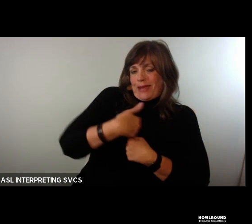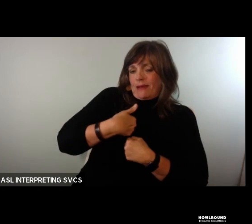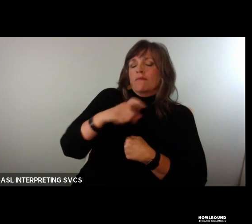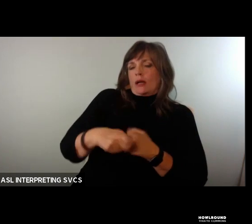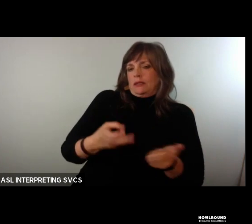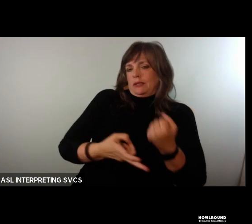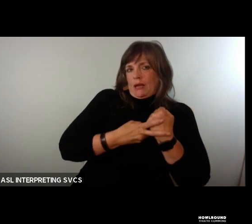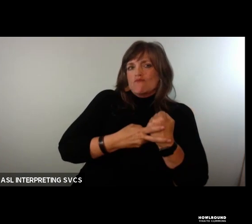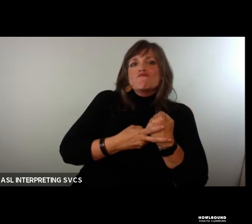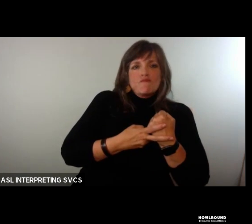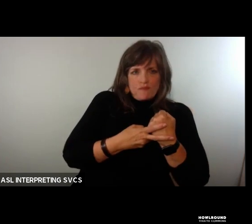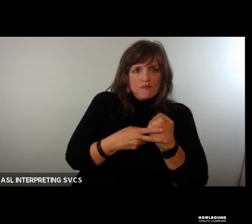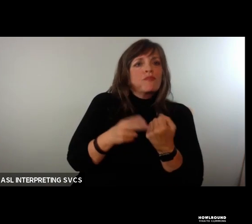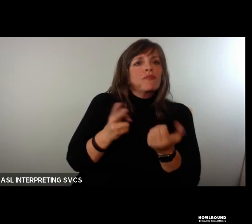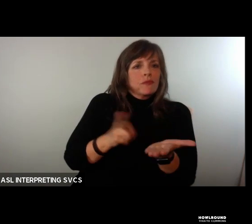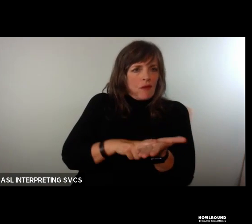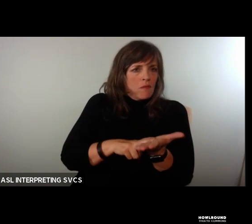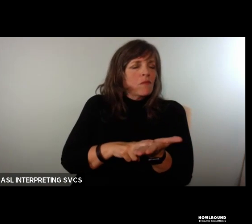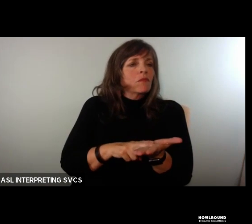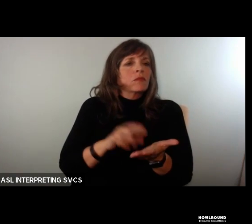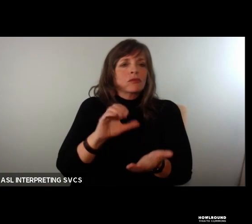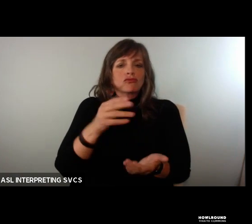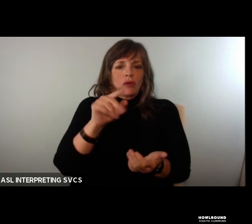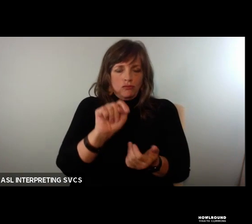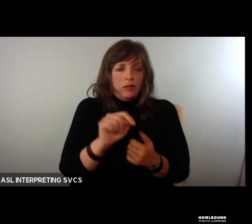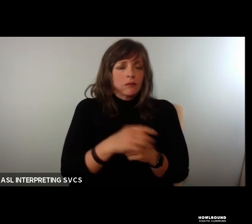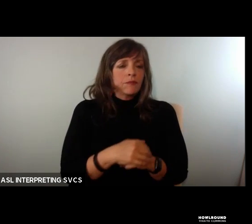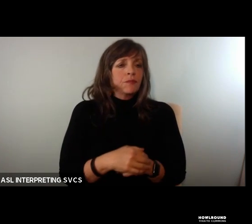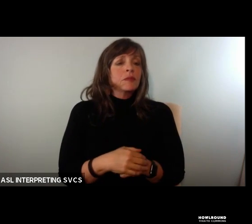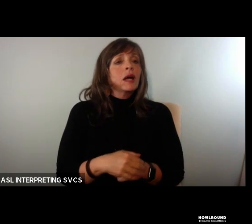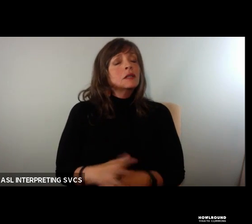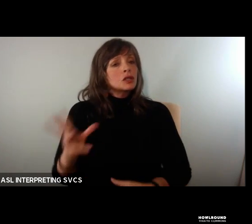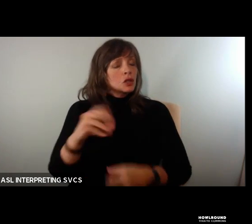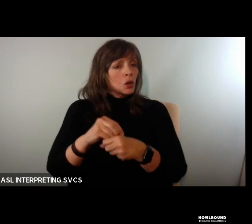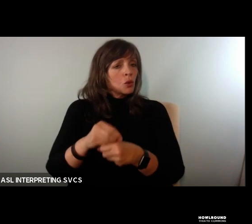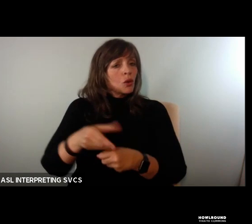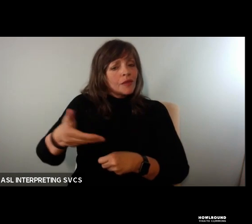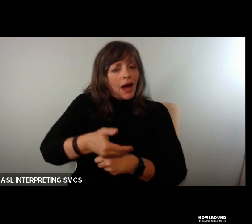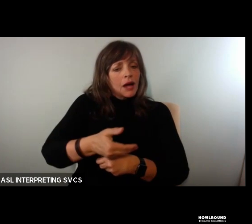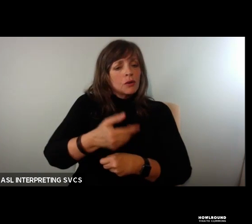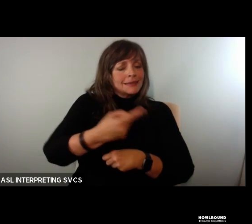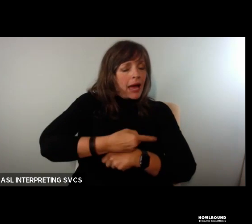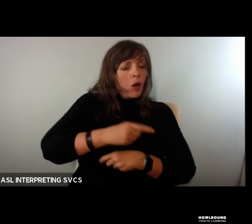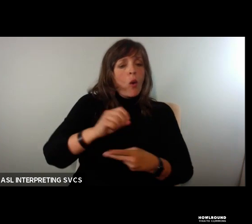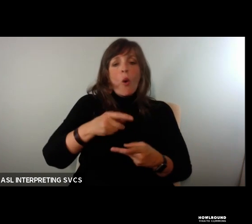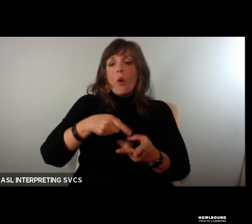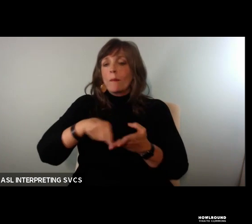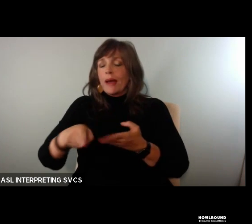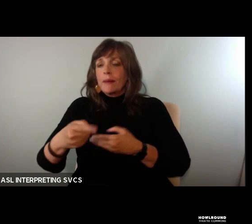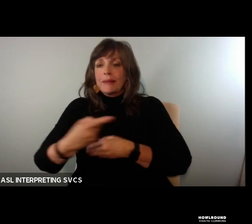And if it does not actually include the hiring date or the payment date, then they must pay you within 30 days